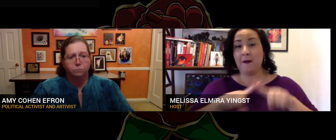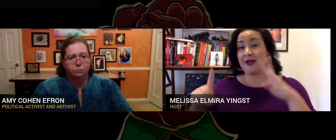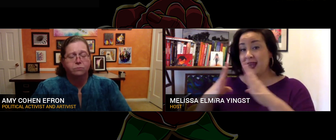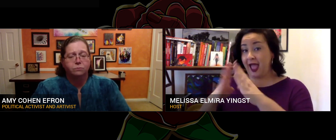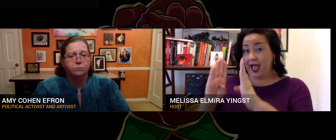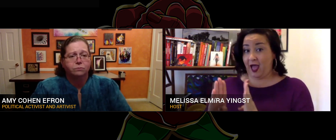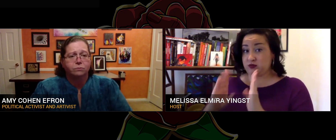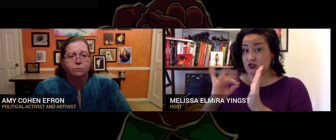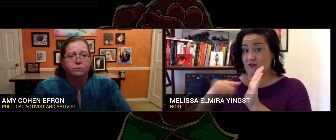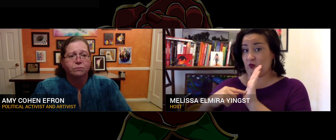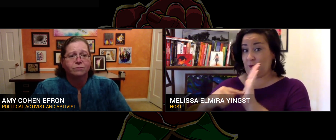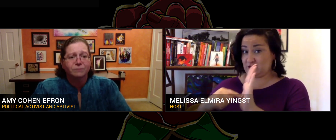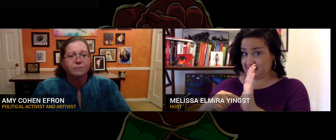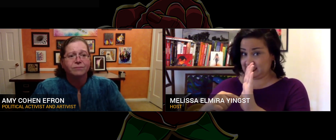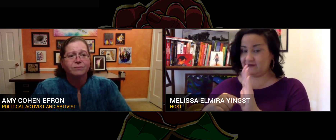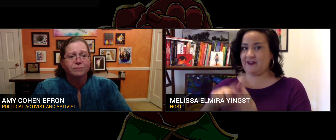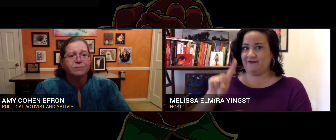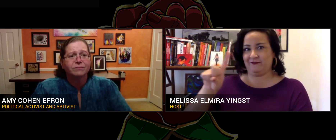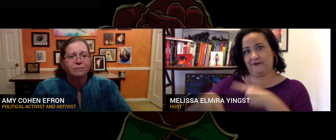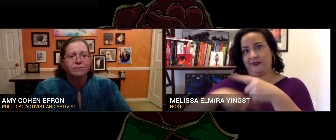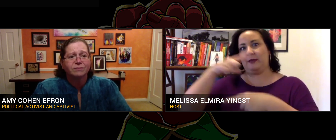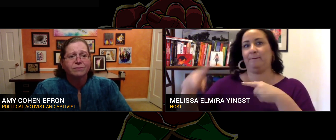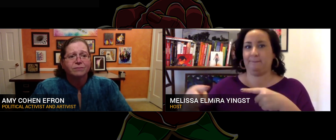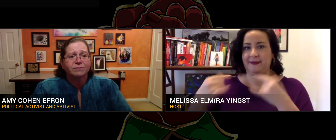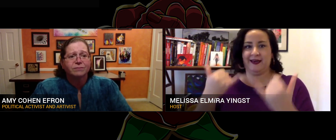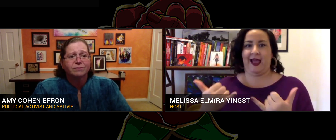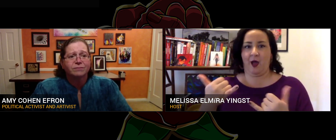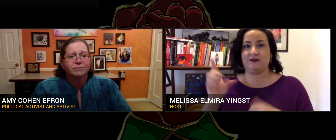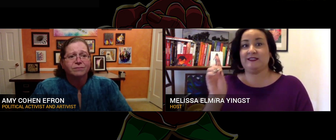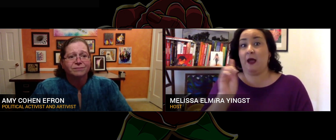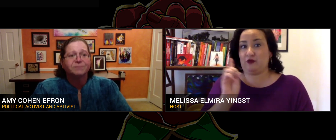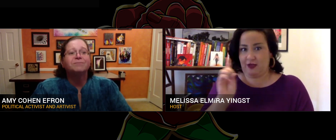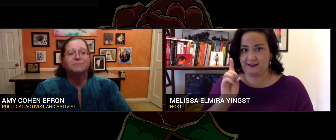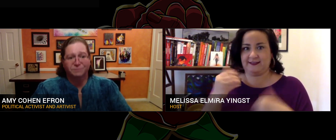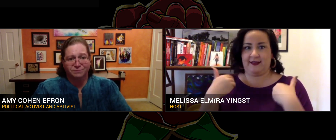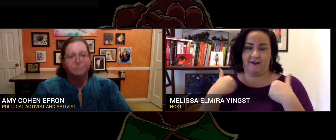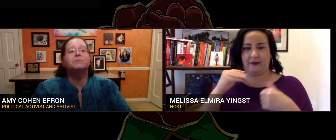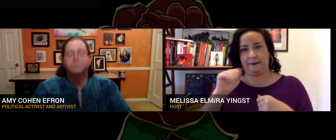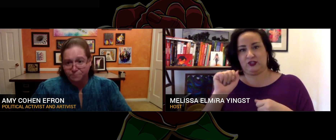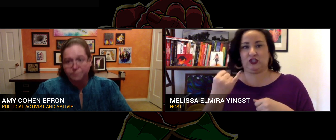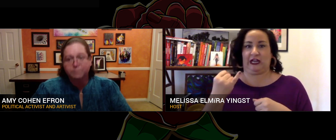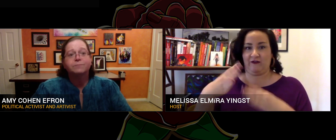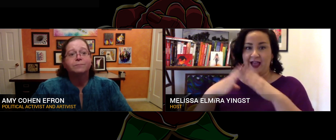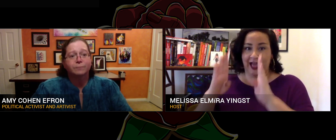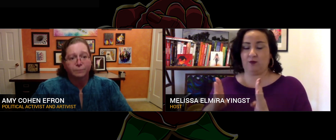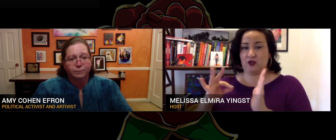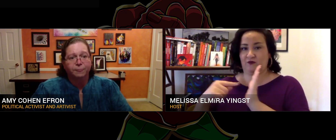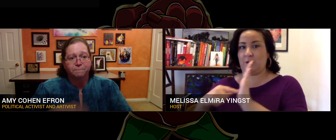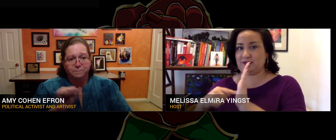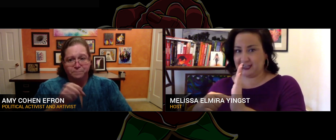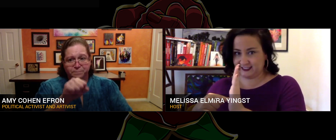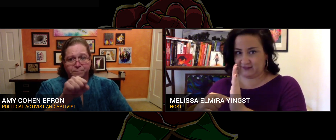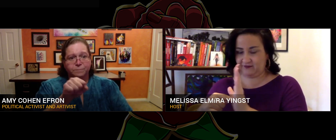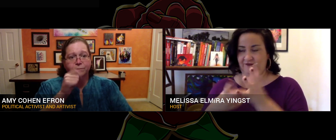The House of Representatives is flipped and now will be controlled by Democrats, who have the majority of the House of Representatives.